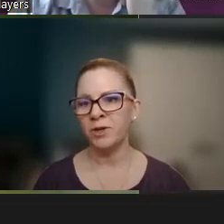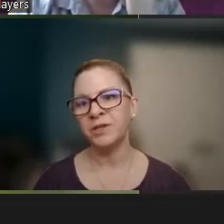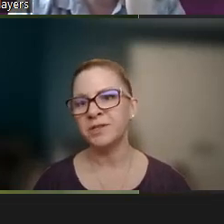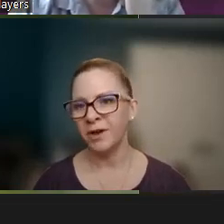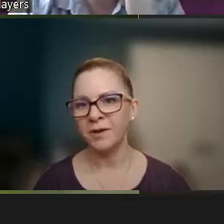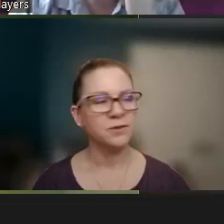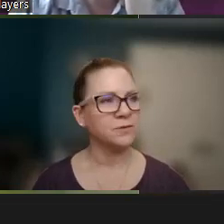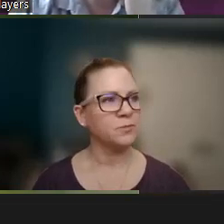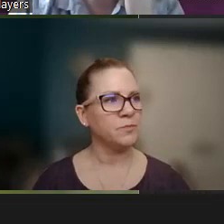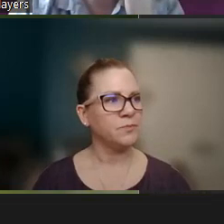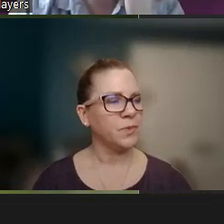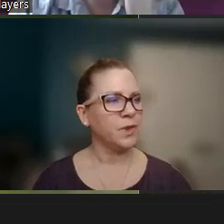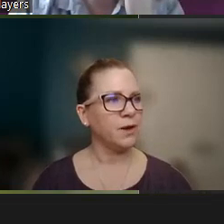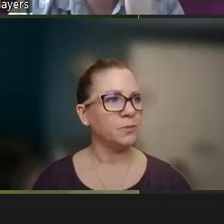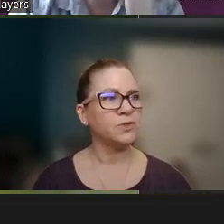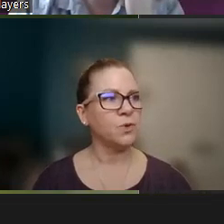BUDGET IS SIGNED.